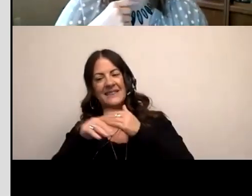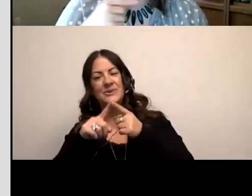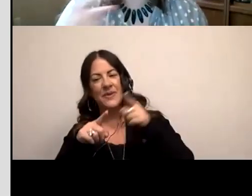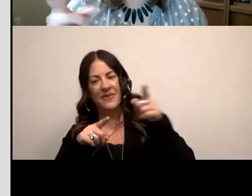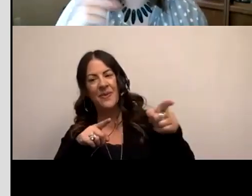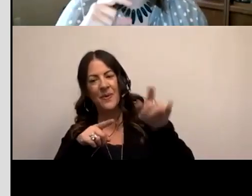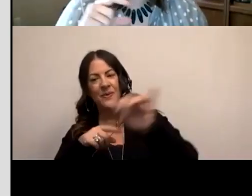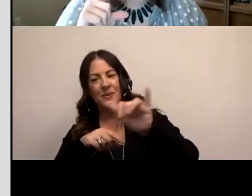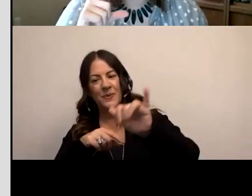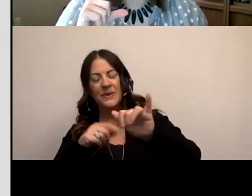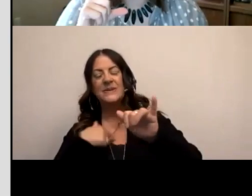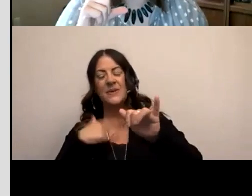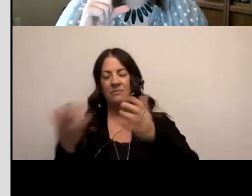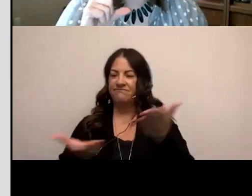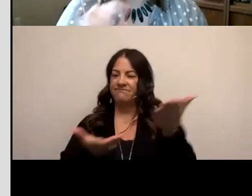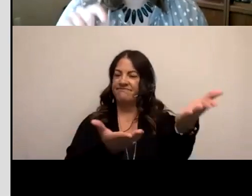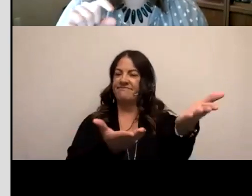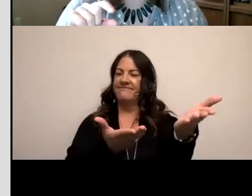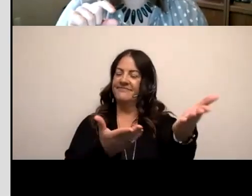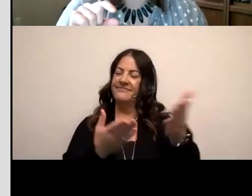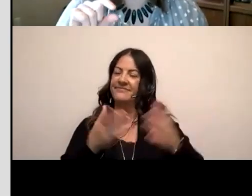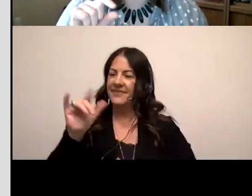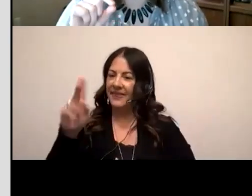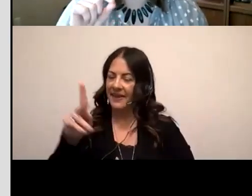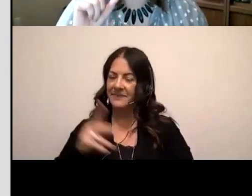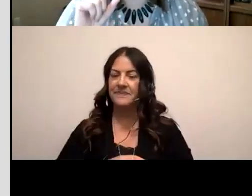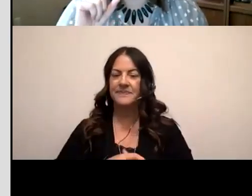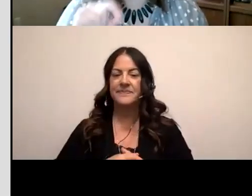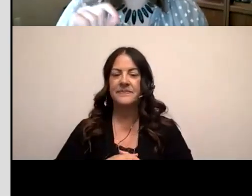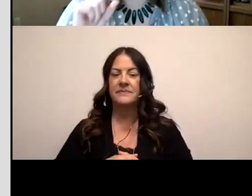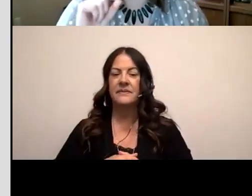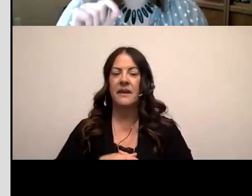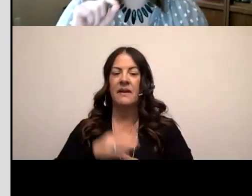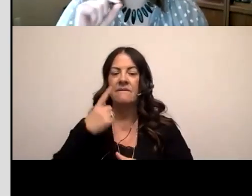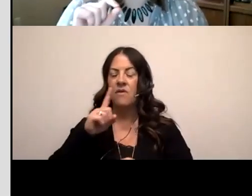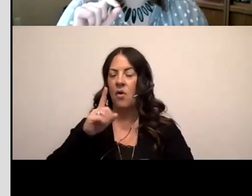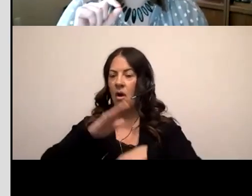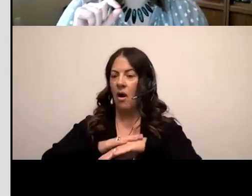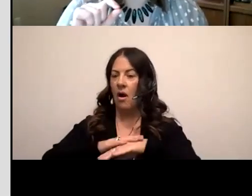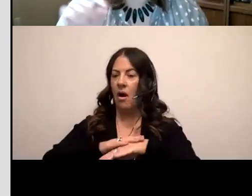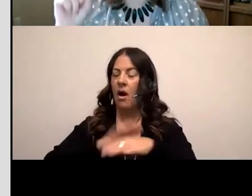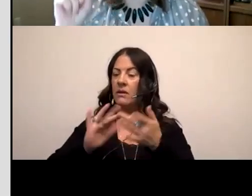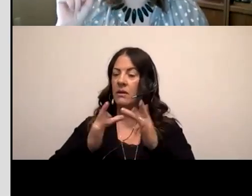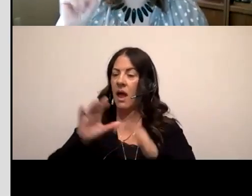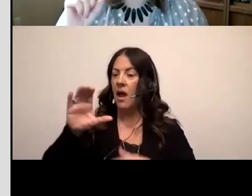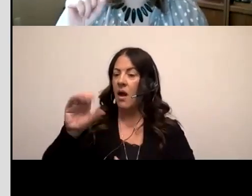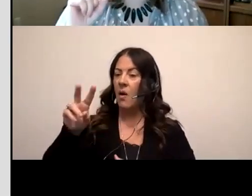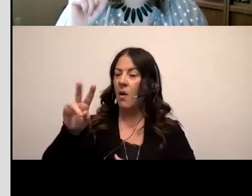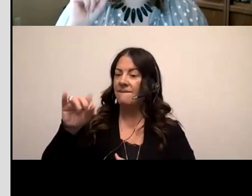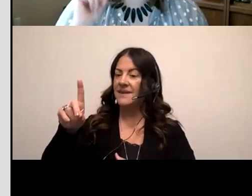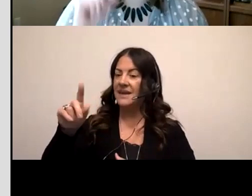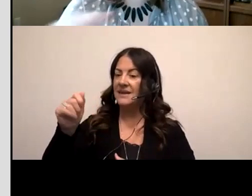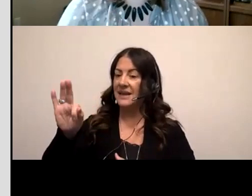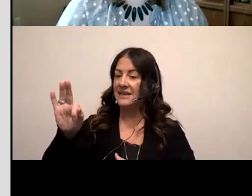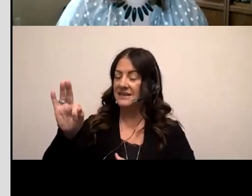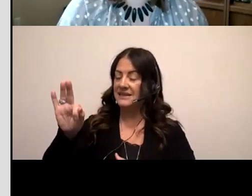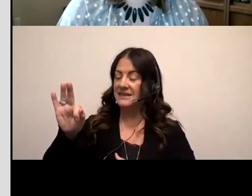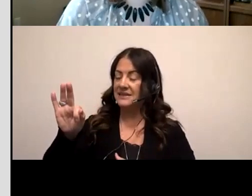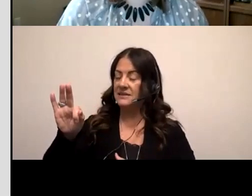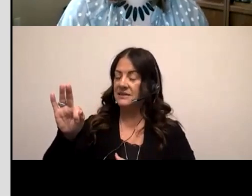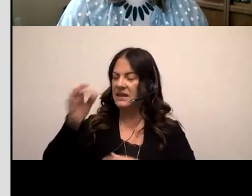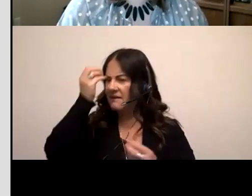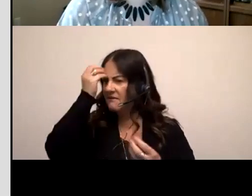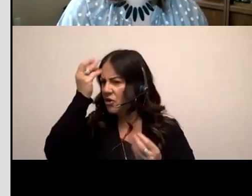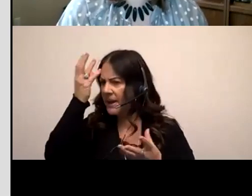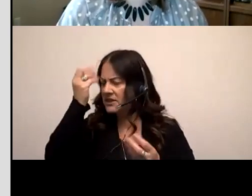AND ALSO THERE'S SPECIFICALLY LINK FOR ONLINE COVID CONTENT SO WHEN YOU GO TO THIS LINK